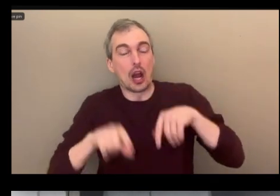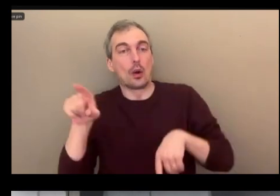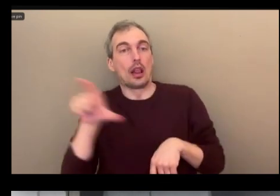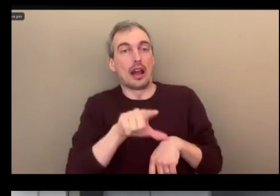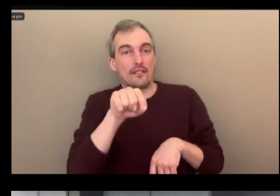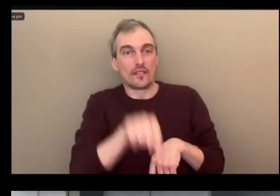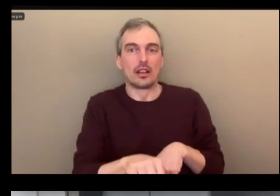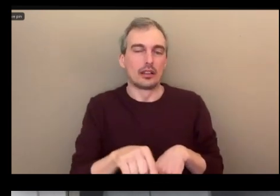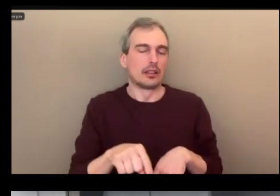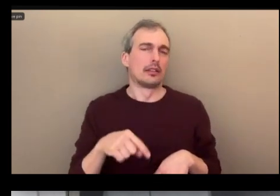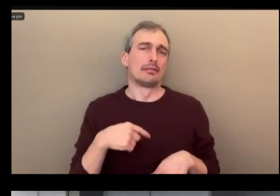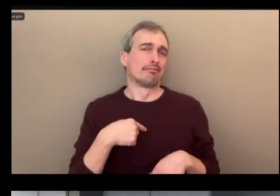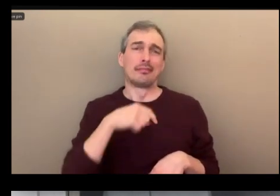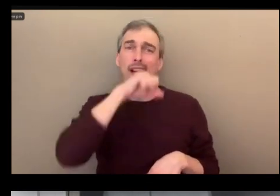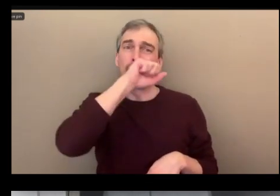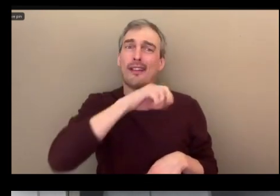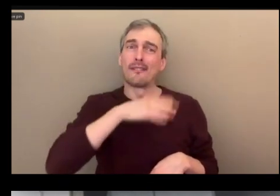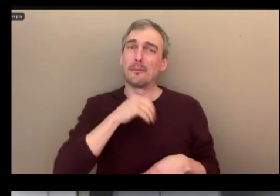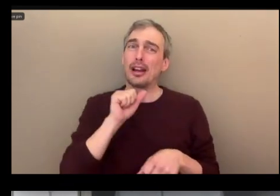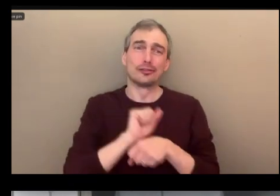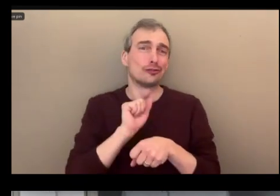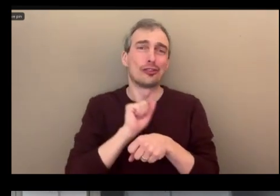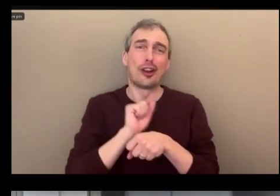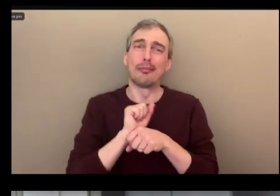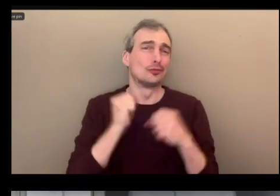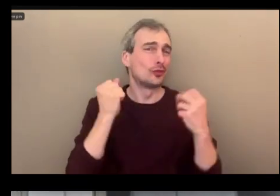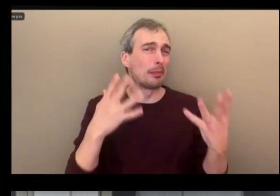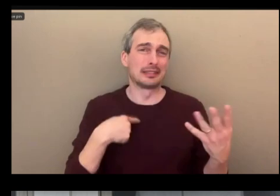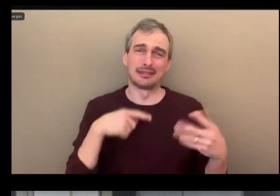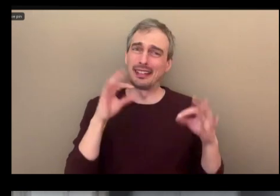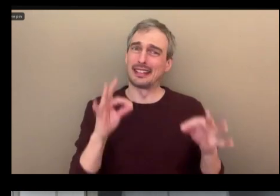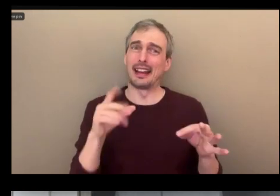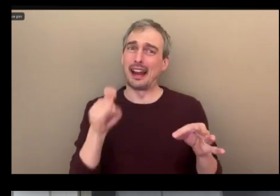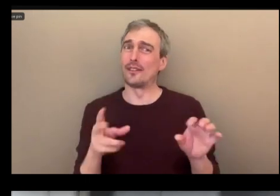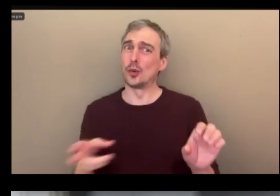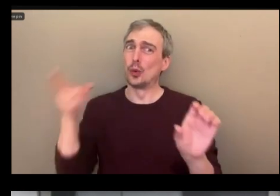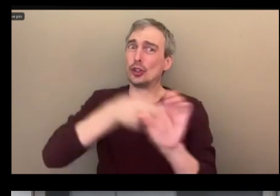Call me an overachiever or whatever you want to call, but it's been an amazing ride.